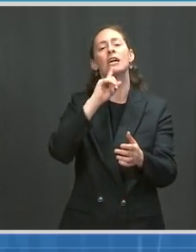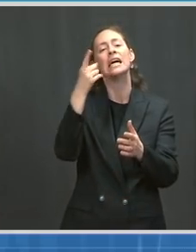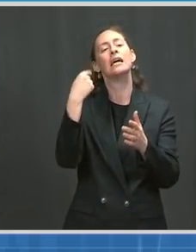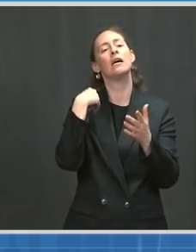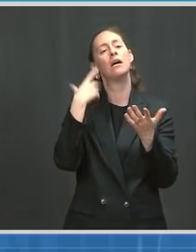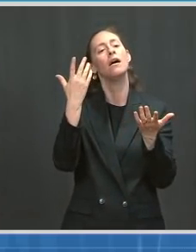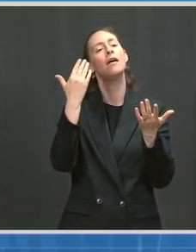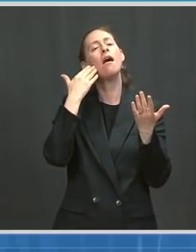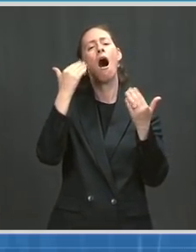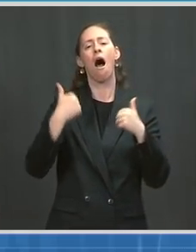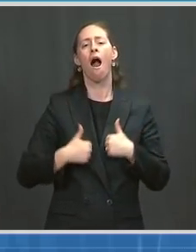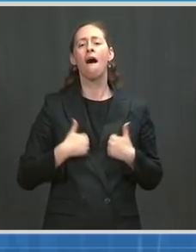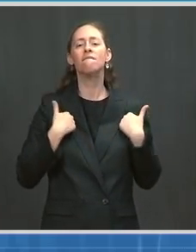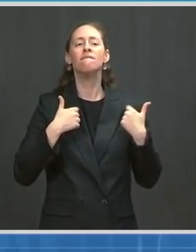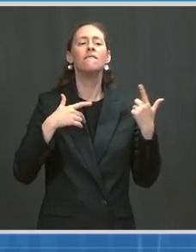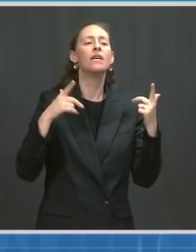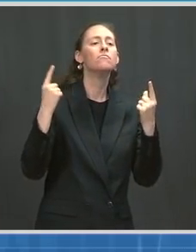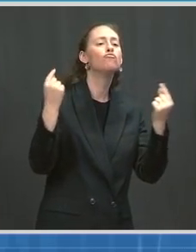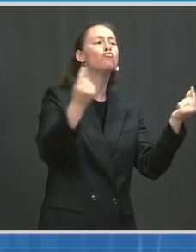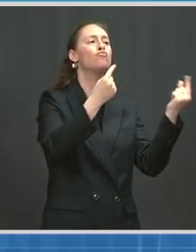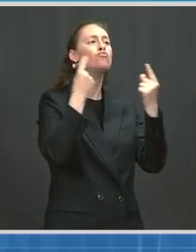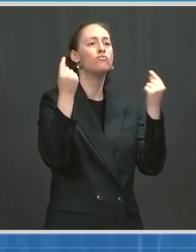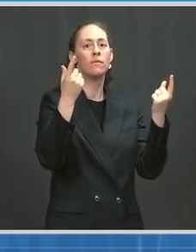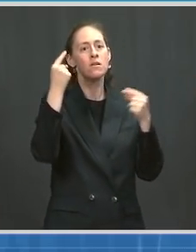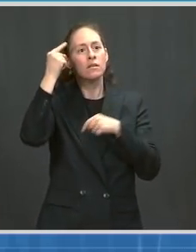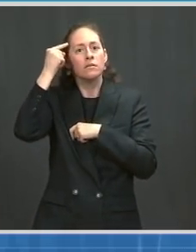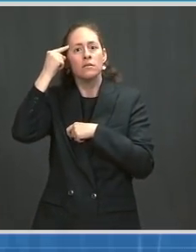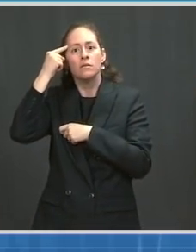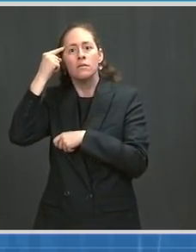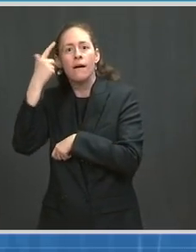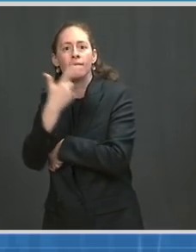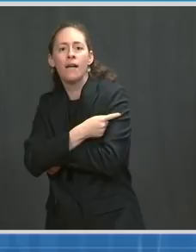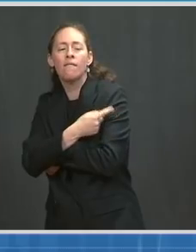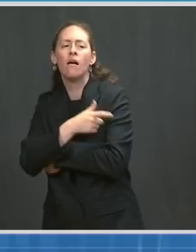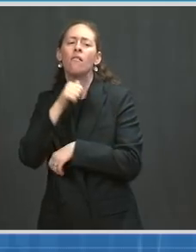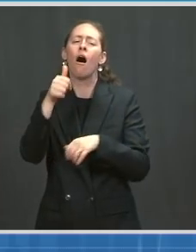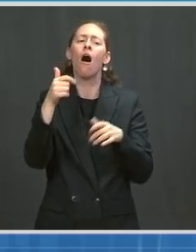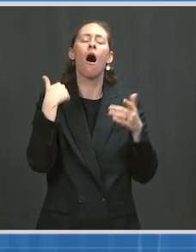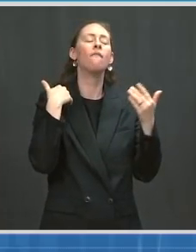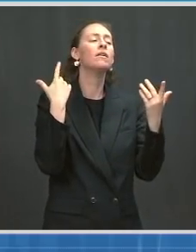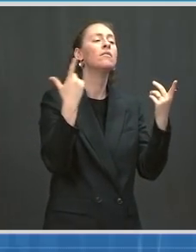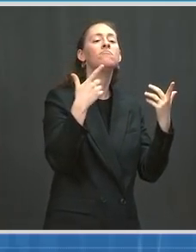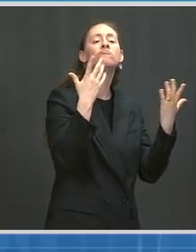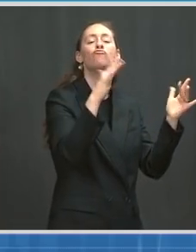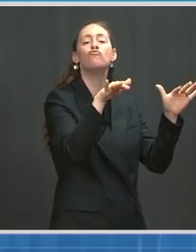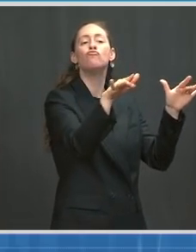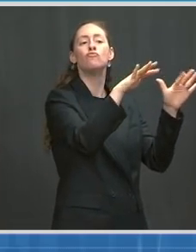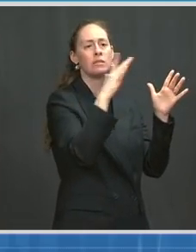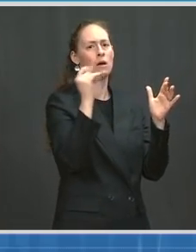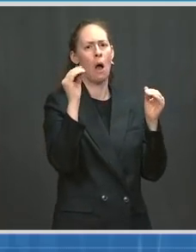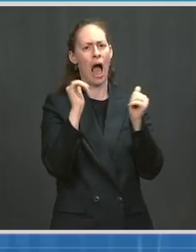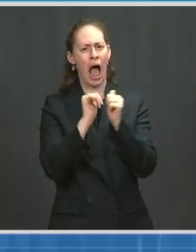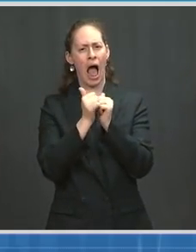besides their vaccine. But the vaccine enables people to get back to the things that they enjoy in life.